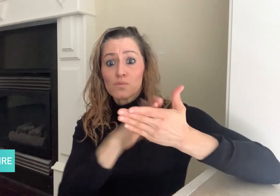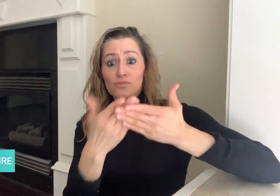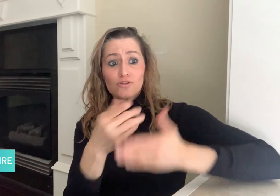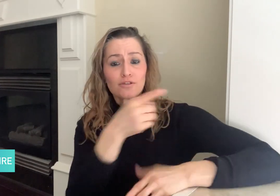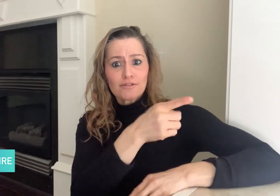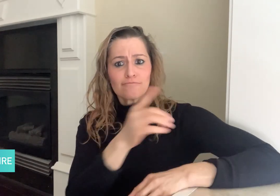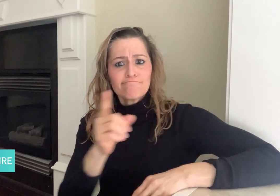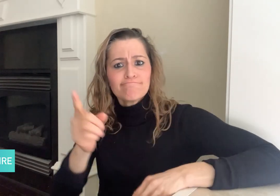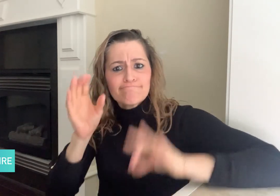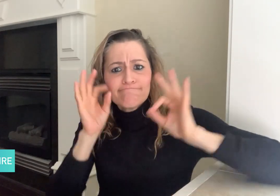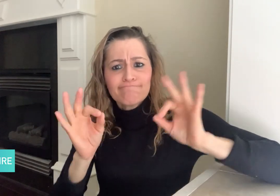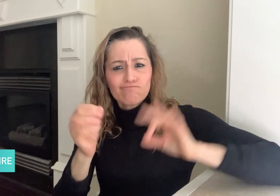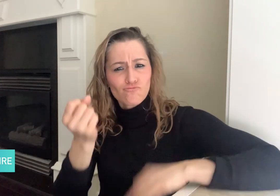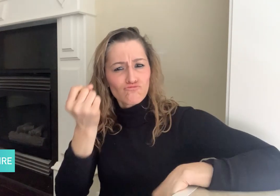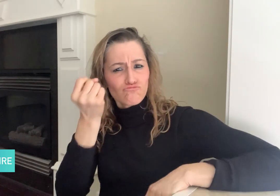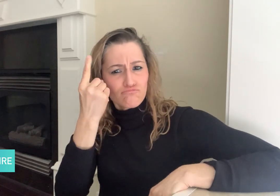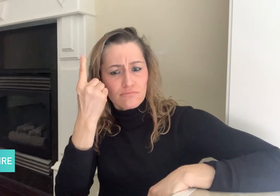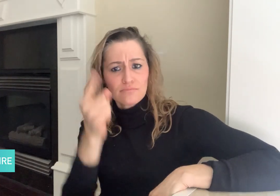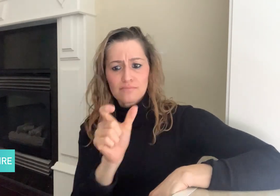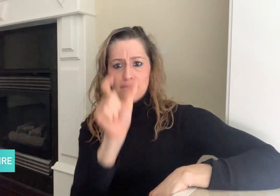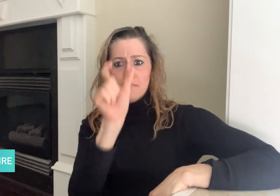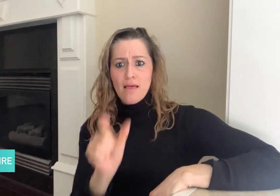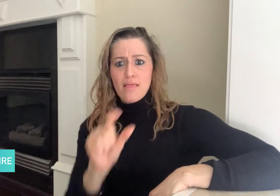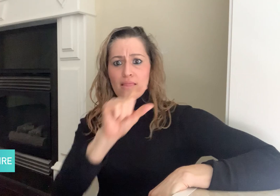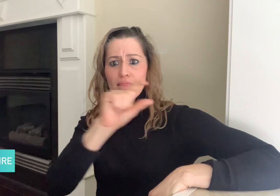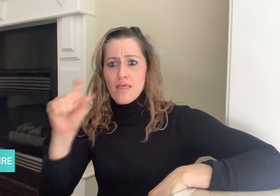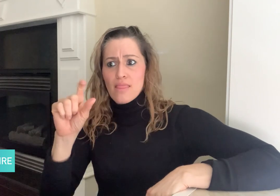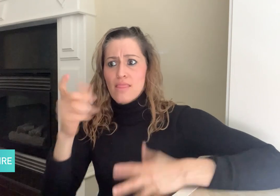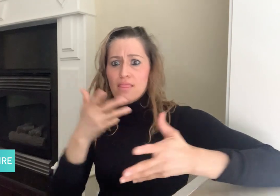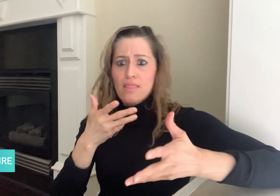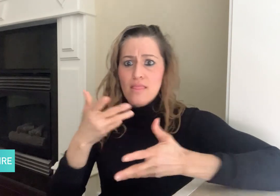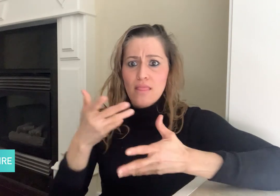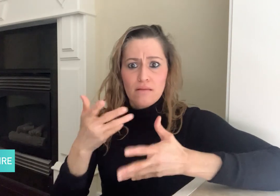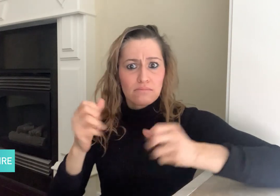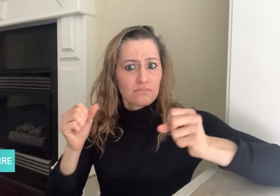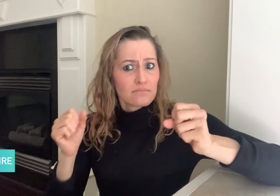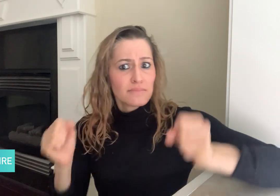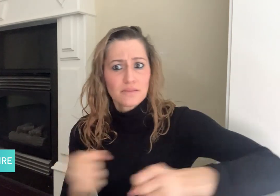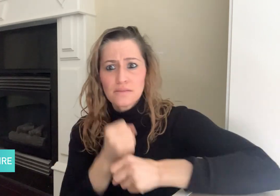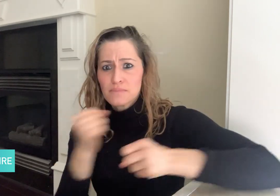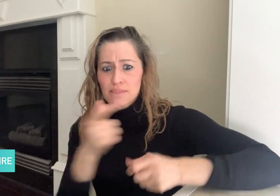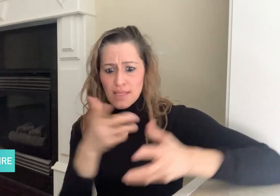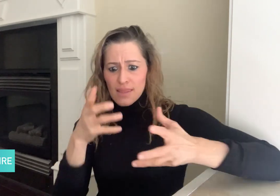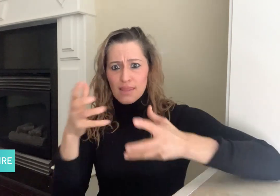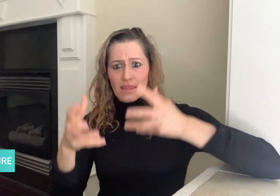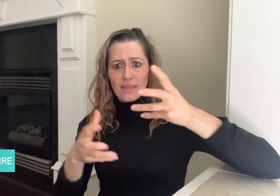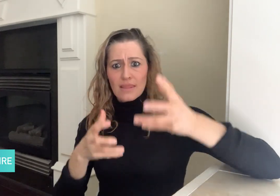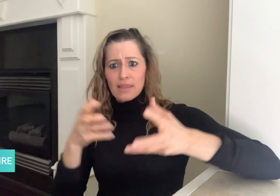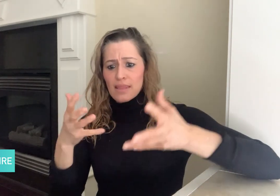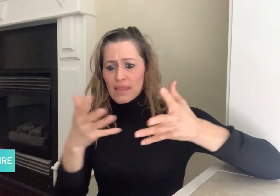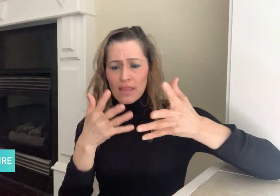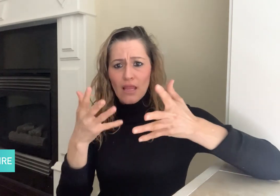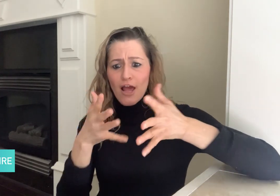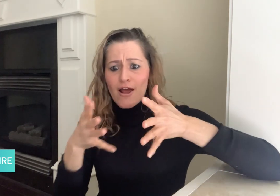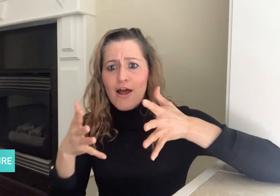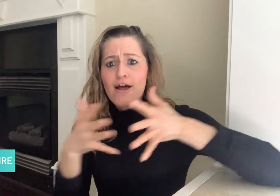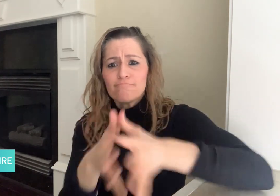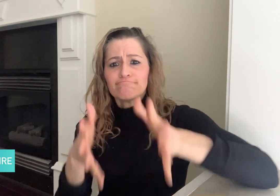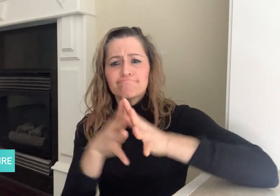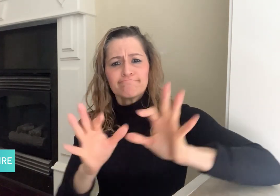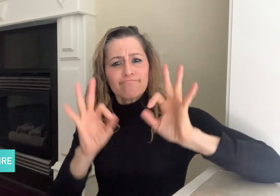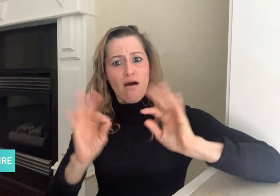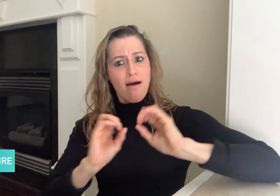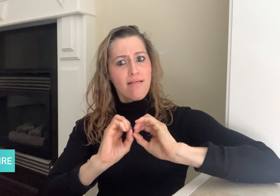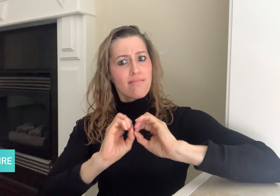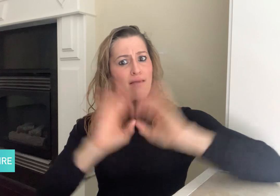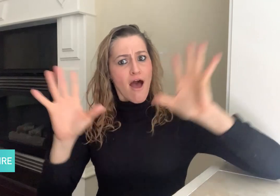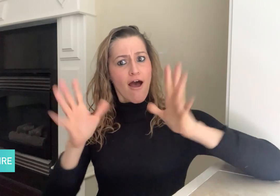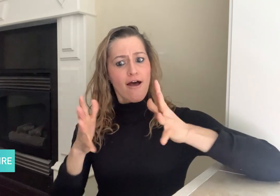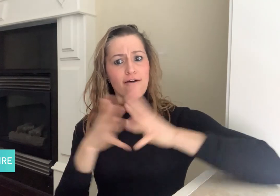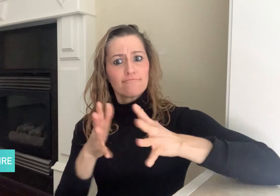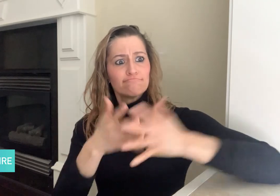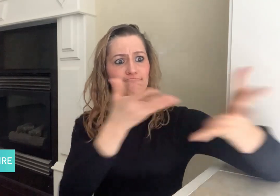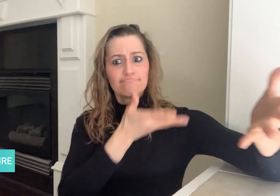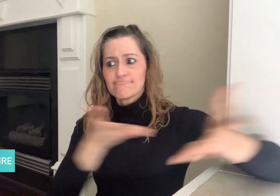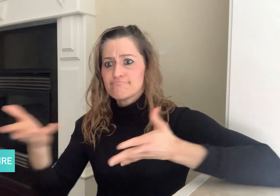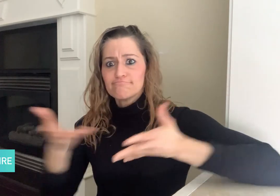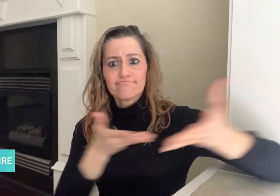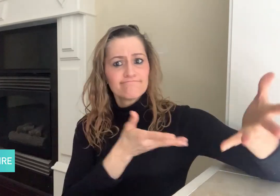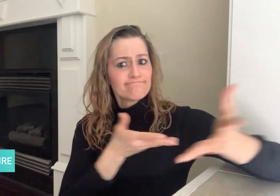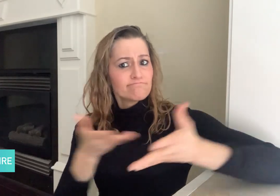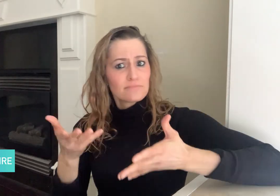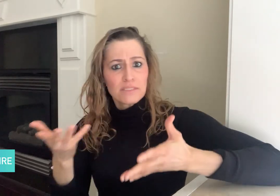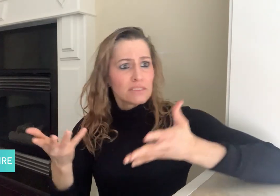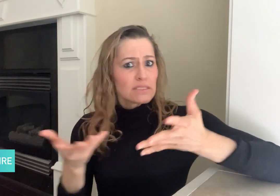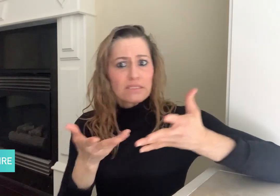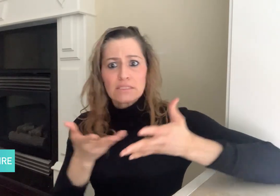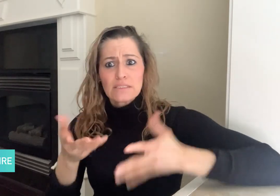did not understand medical terms, and could not explain things clearly.